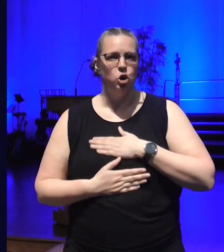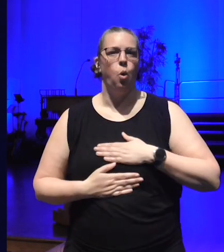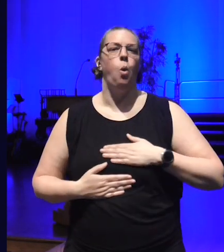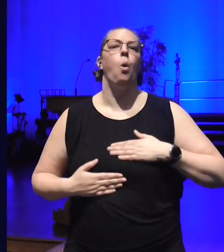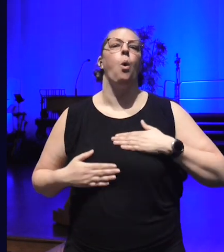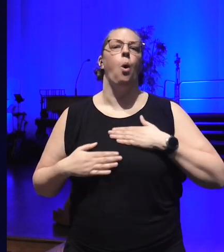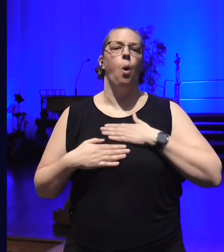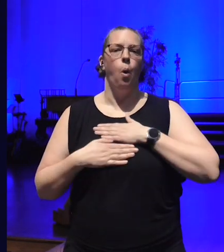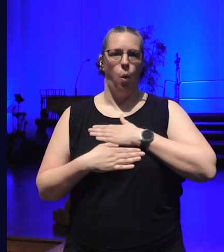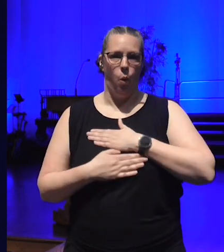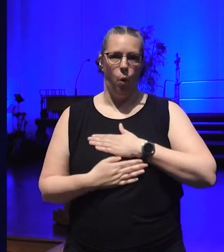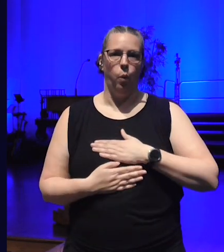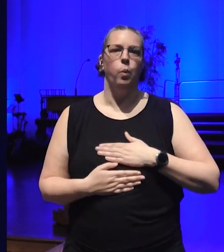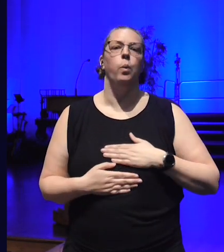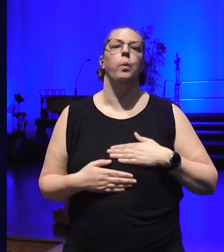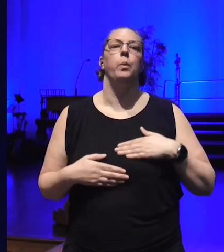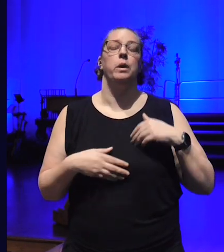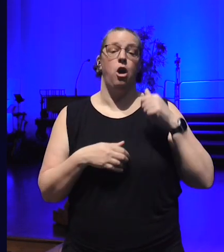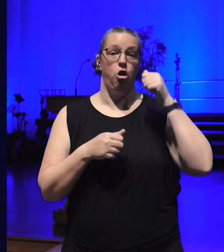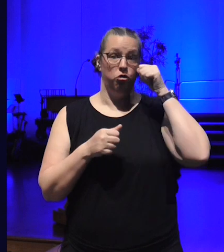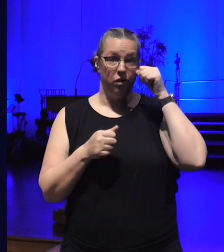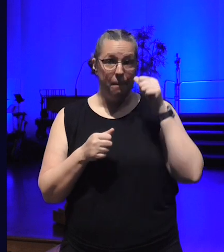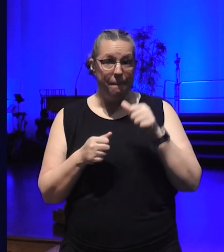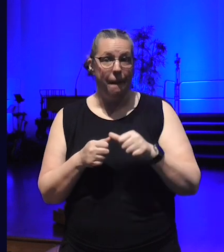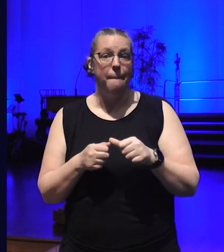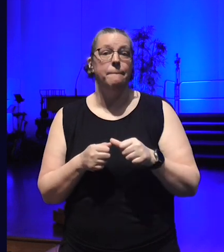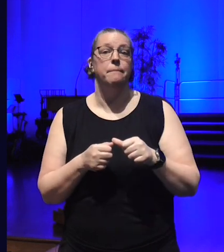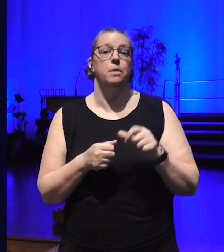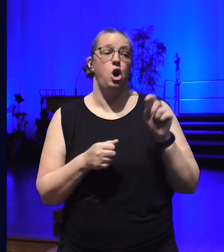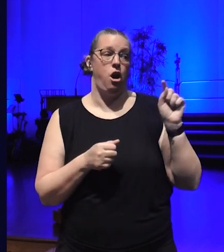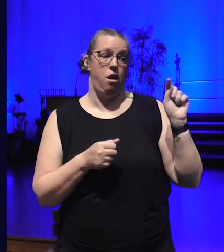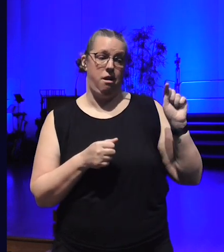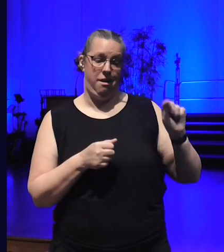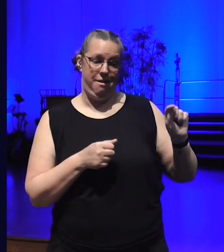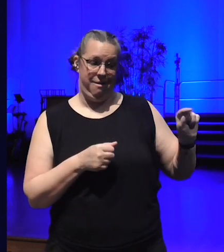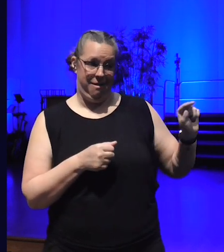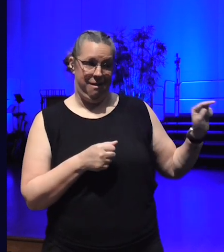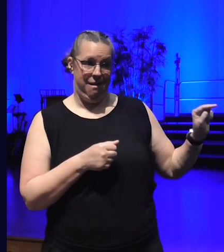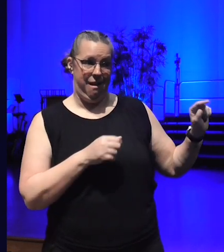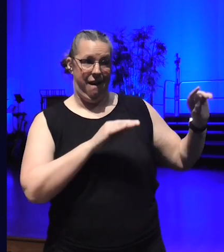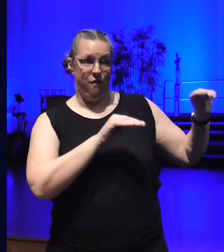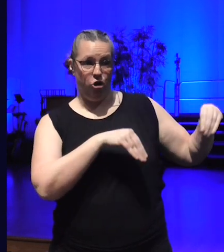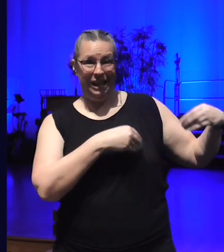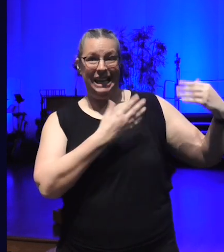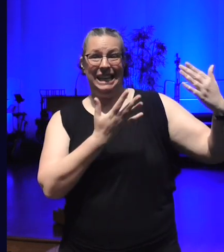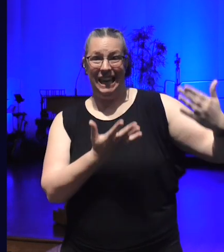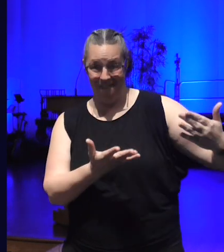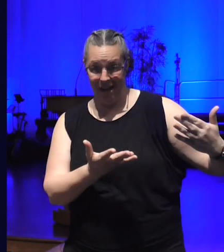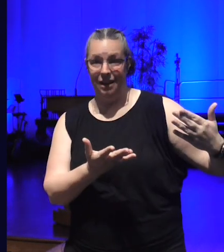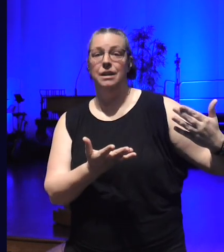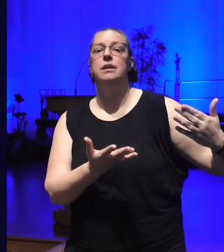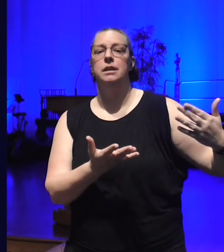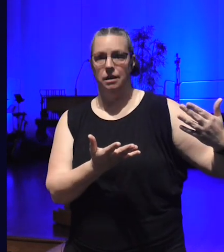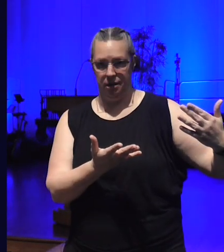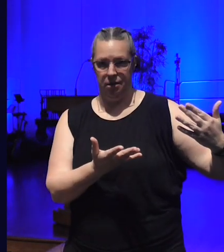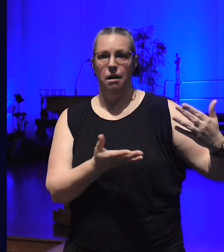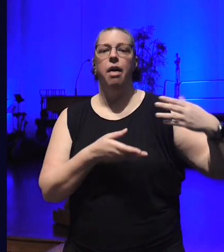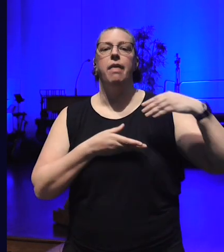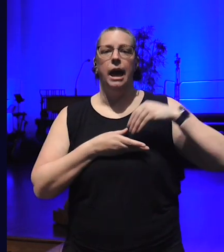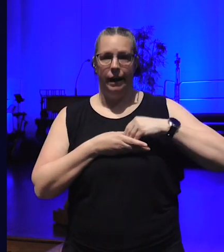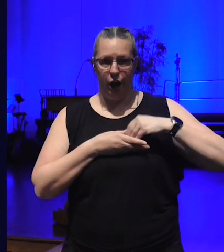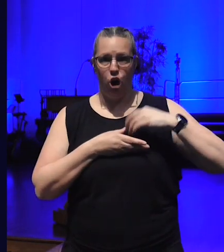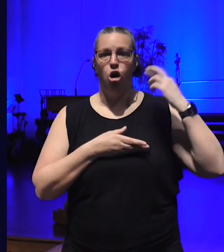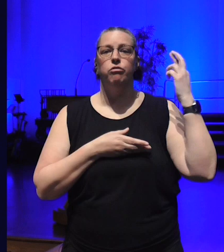remembering all of those who have given themselves to that inner Liberty that realization of freedom